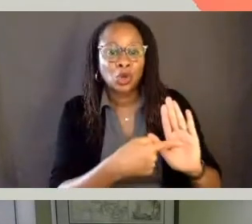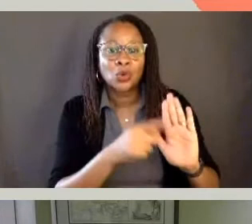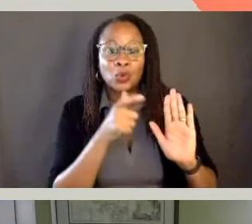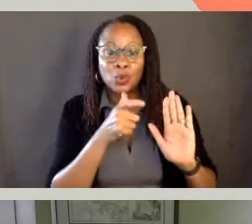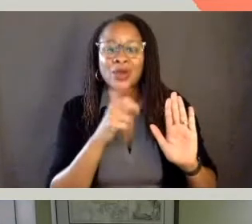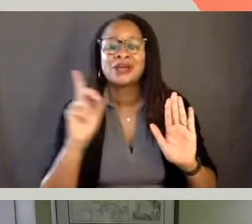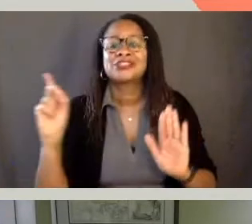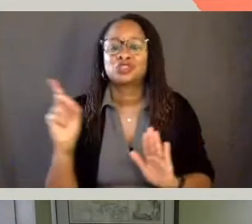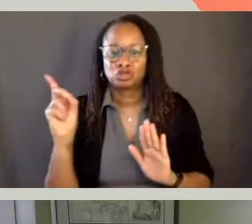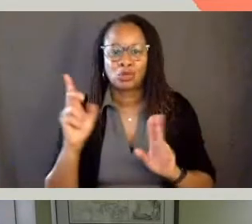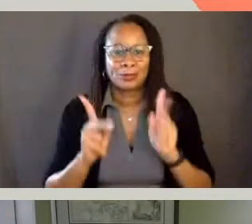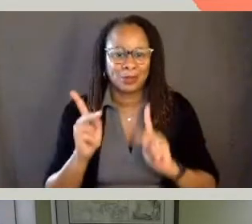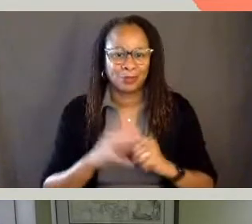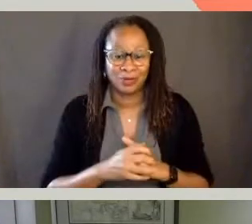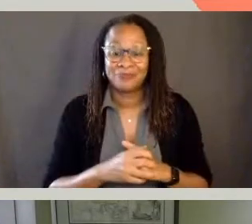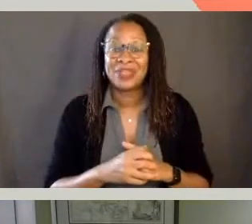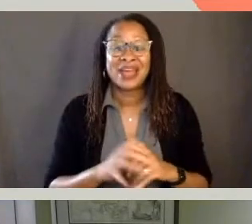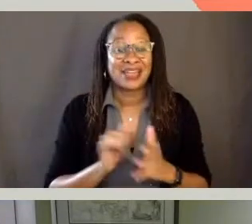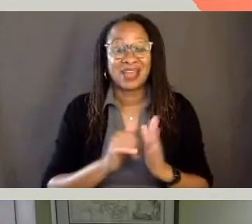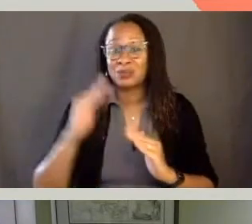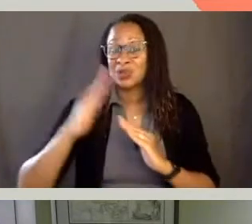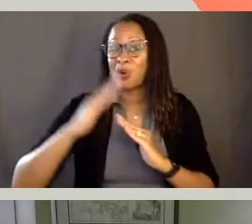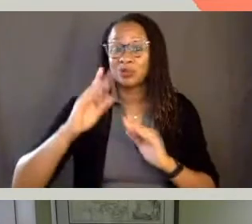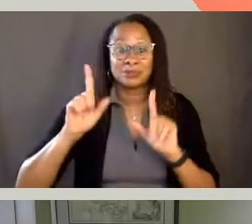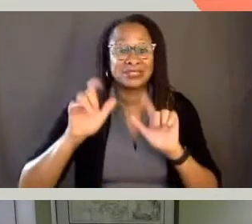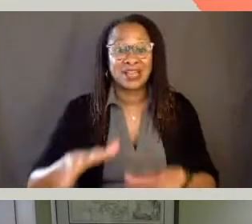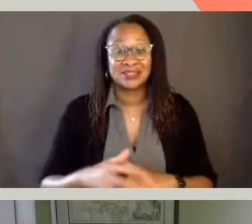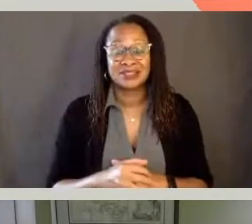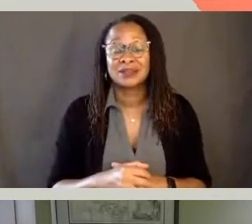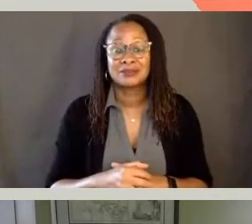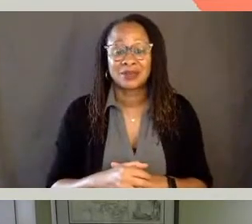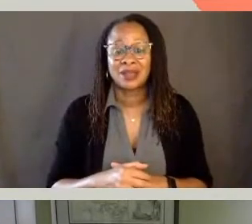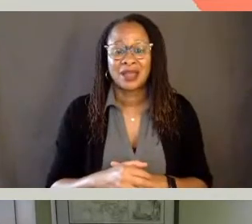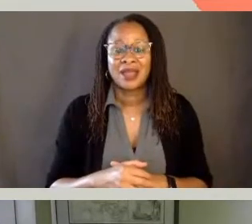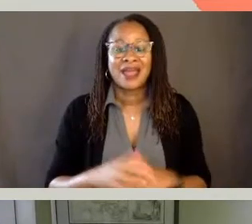And that was literally like the ultimate test of have they done the job.